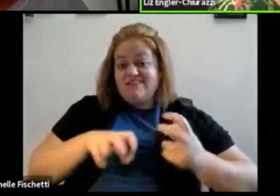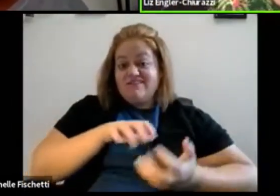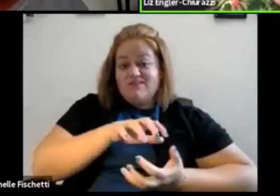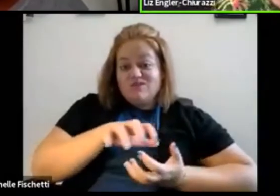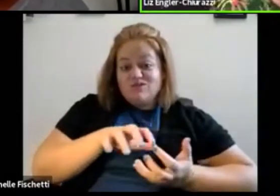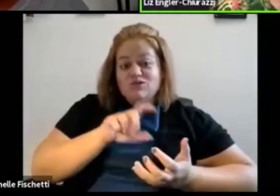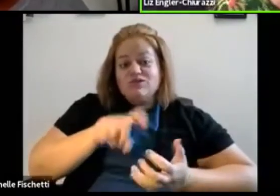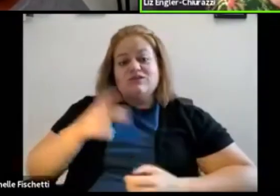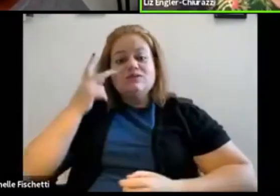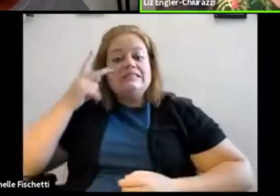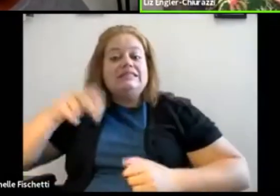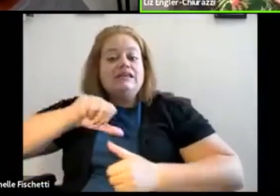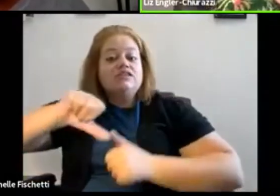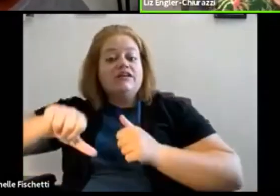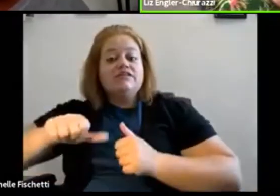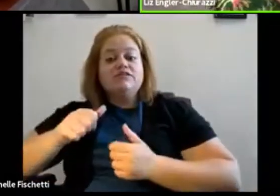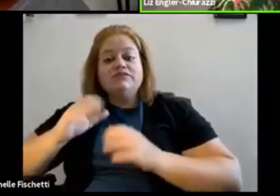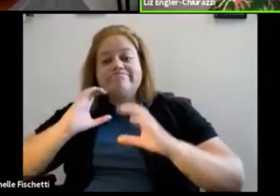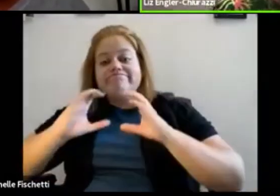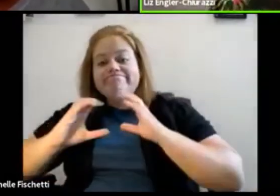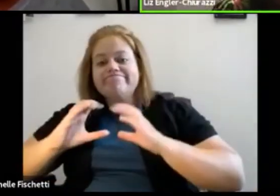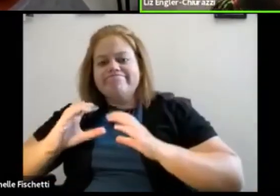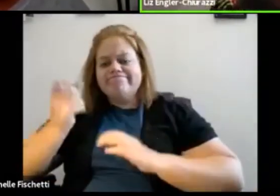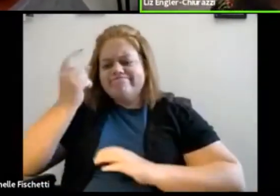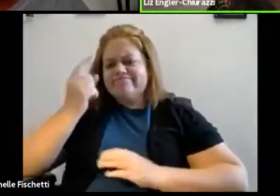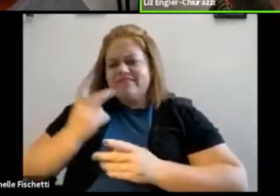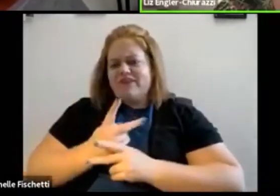to understand maybe what you're seeing in your data or find